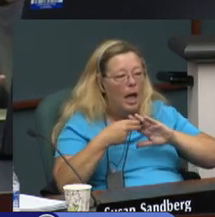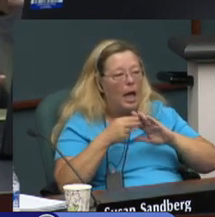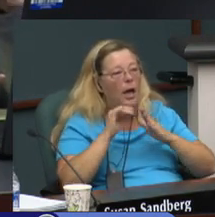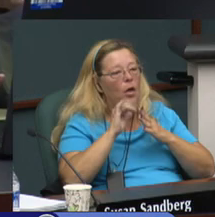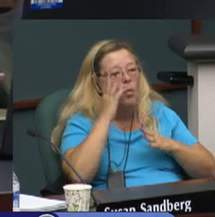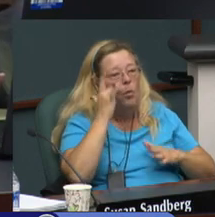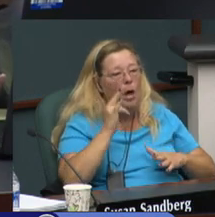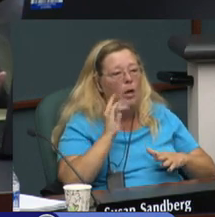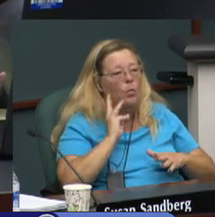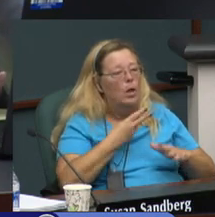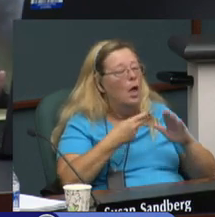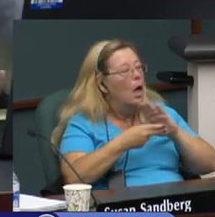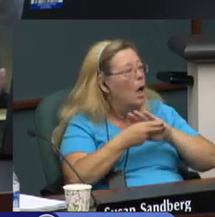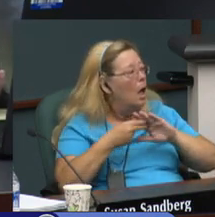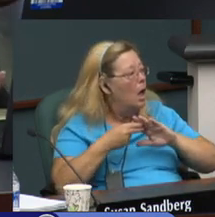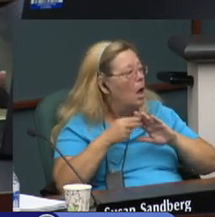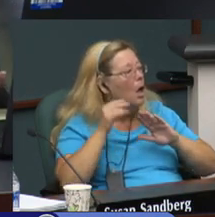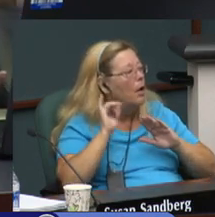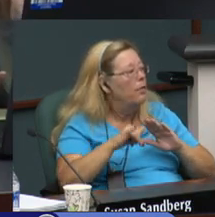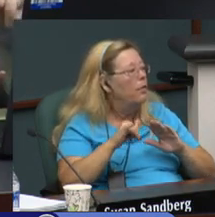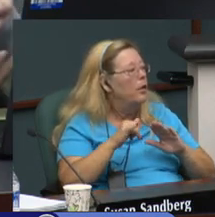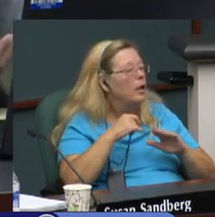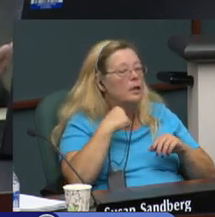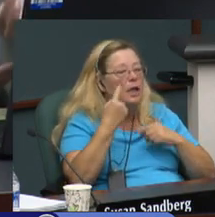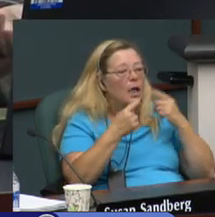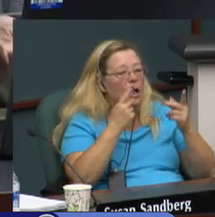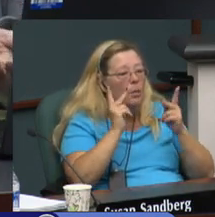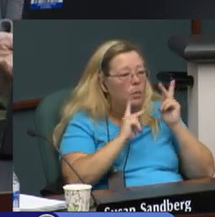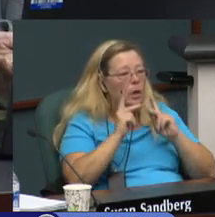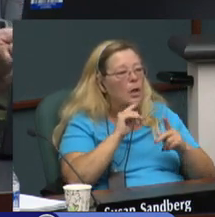when we highlighted that we largely are telling people that they weren't going